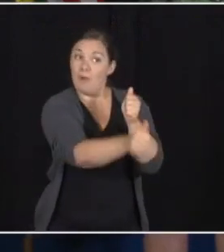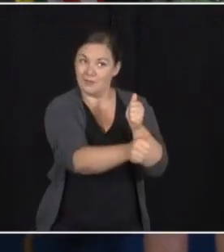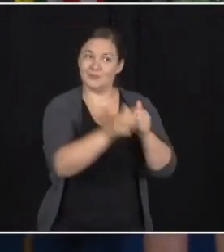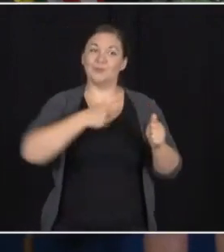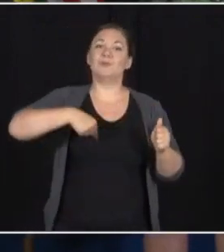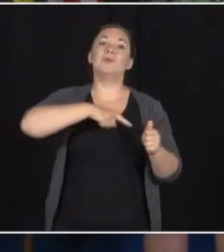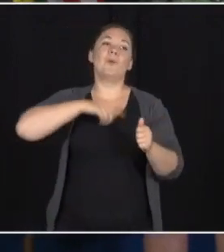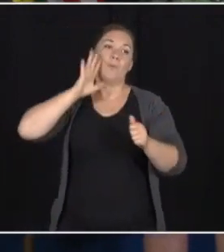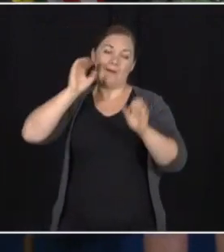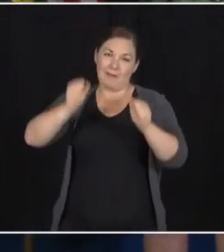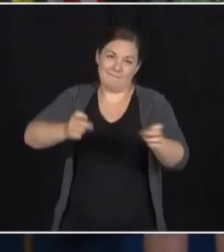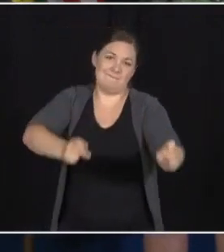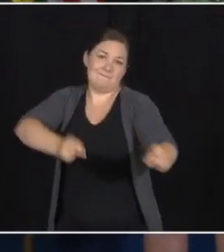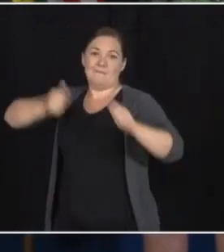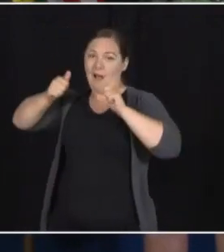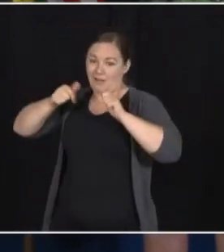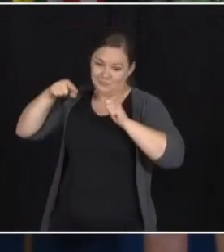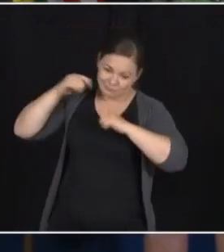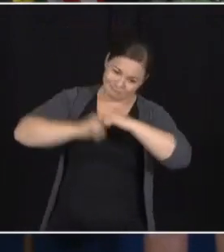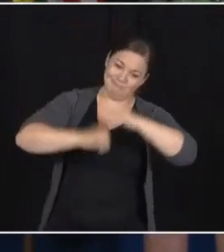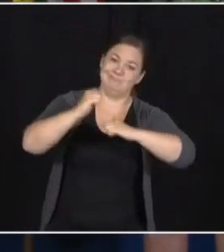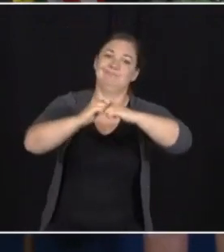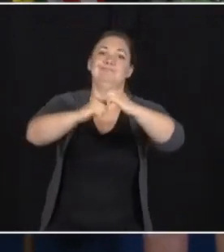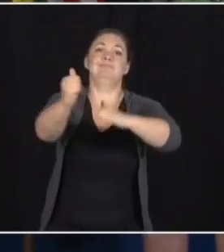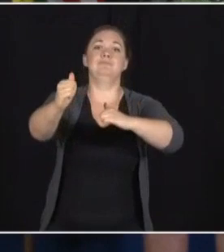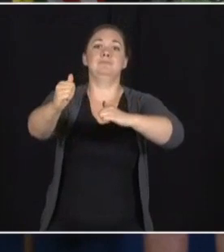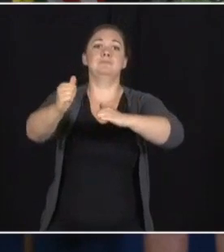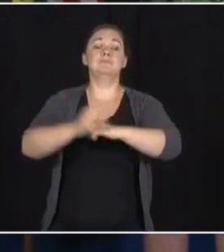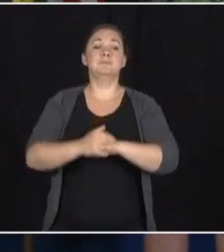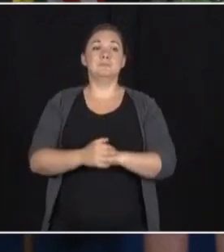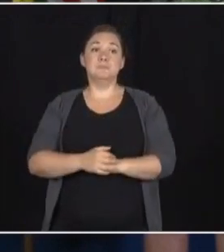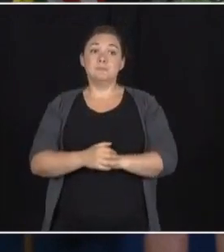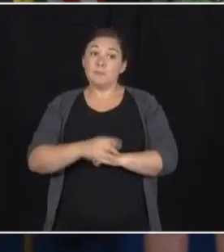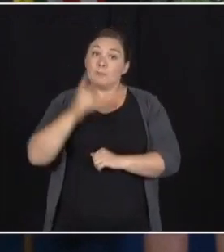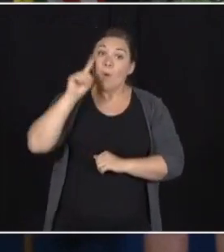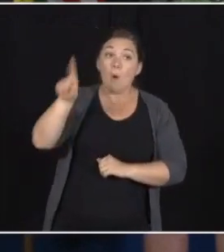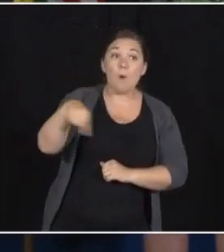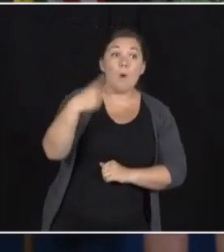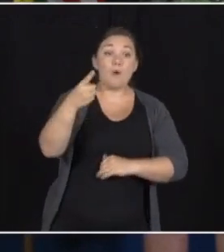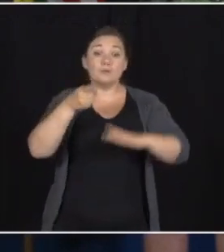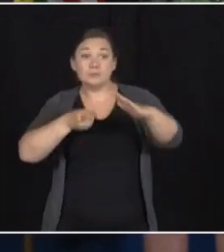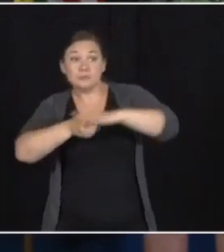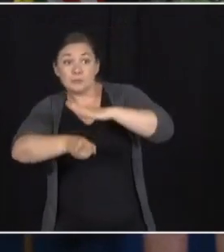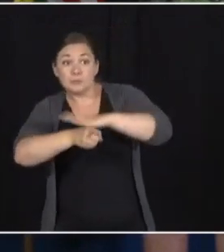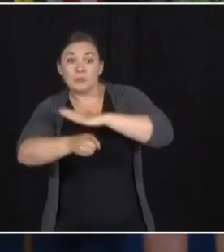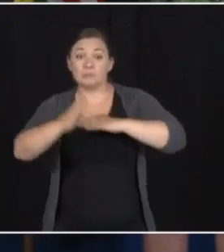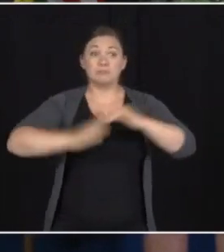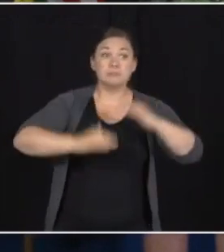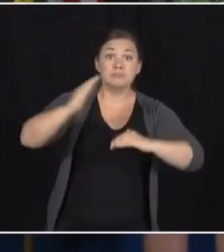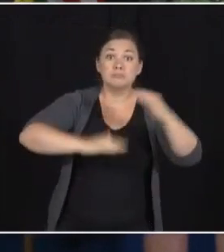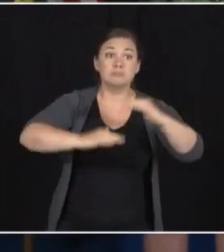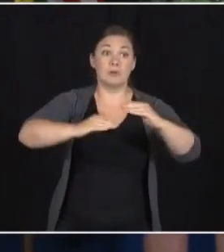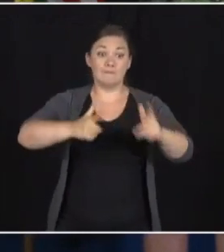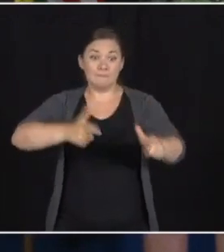projects faster. But our plan isn't just to build more transit faster.